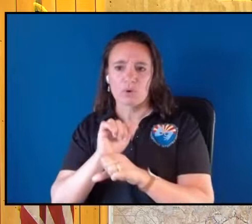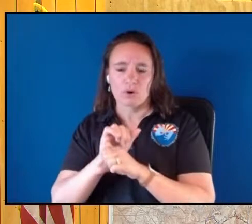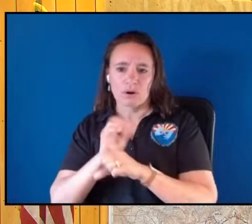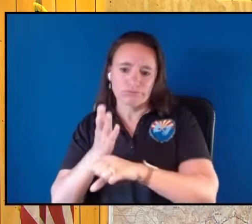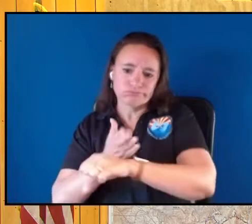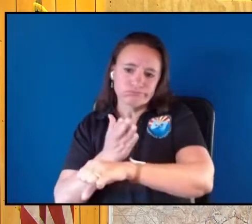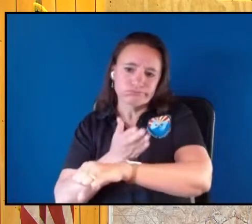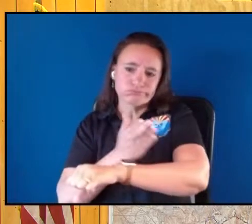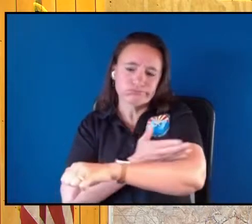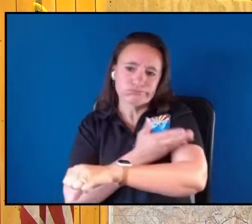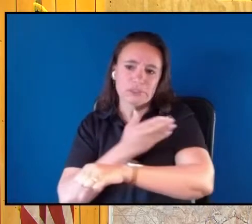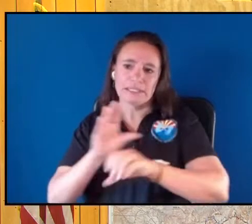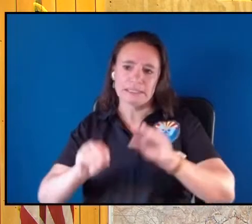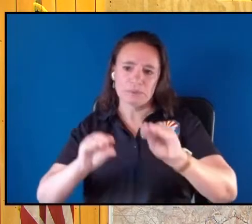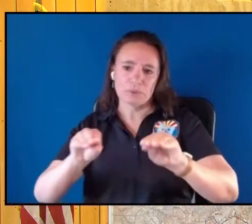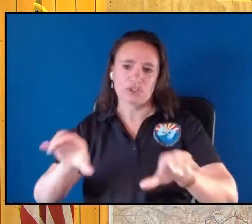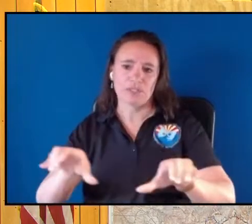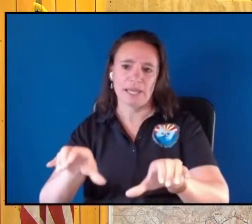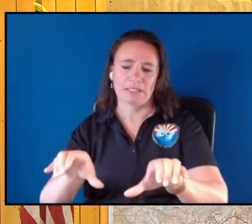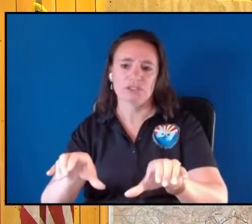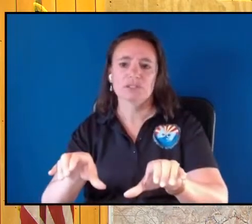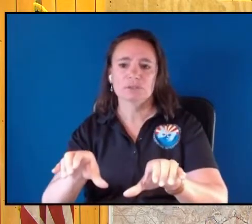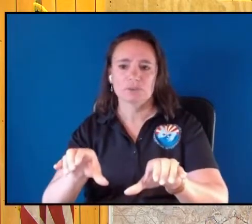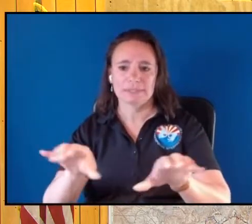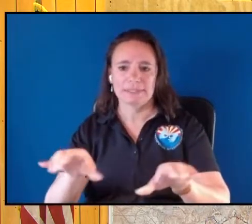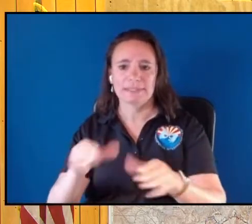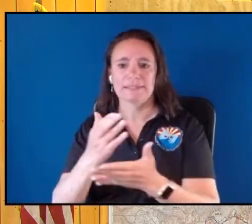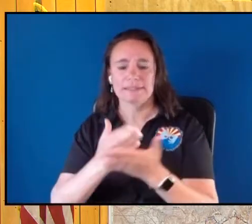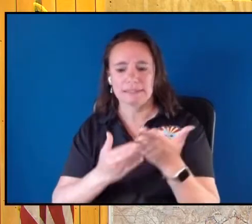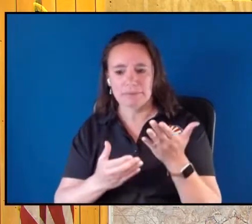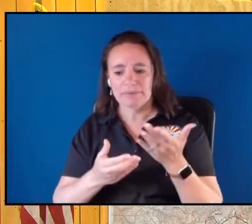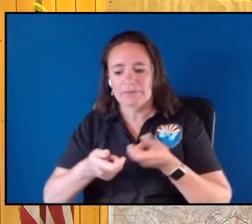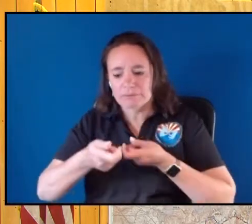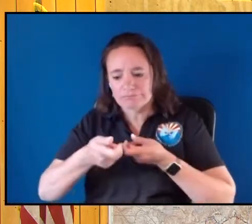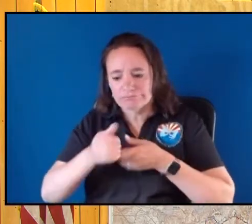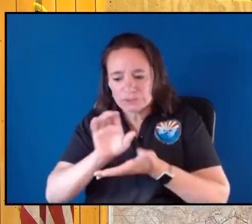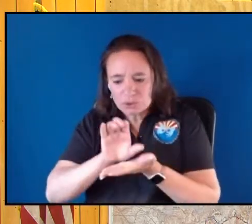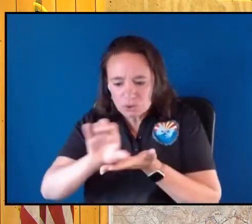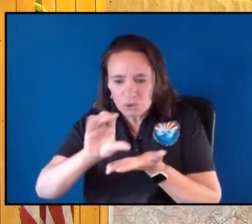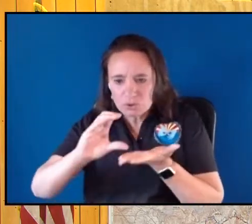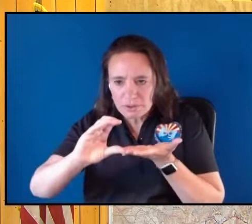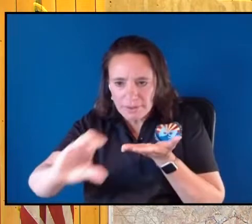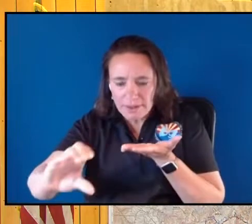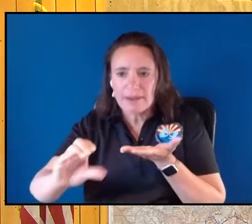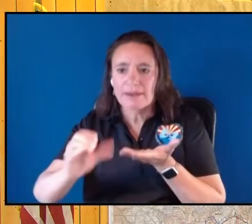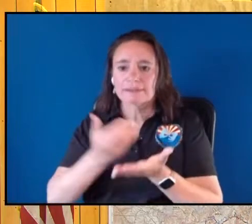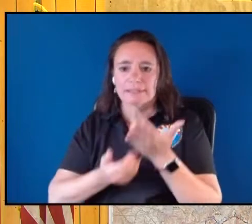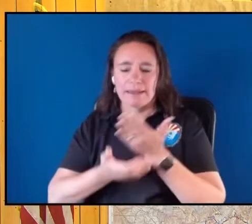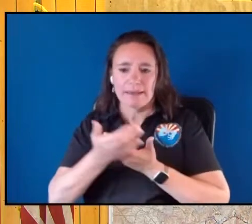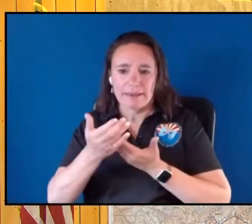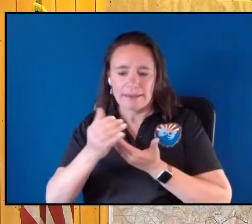that were taken. Some of the dozer line, handlines, repairing fences, things like that. That's going to continue today